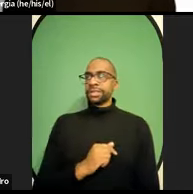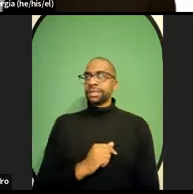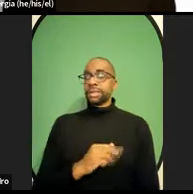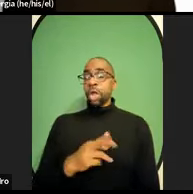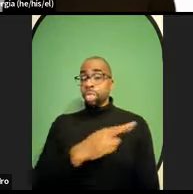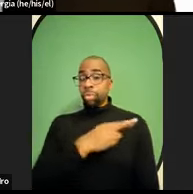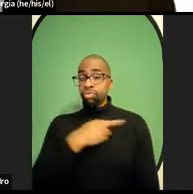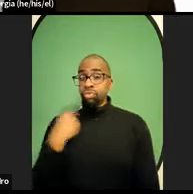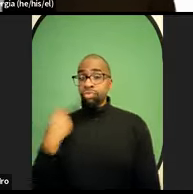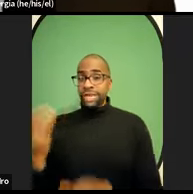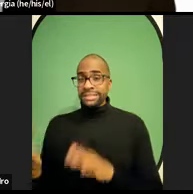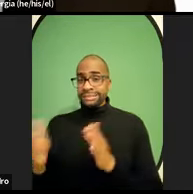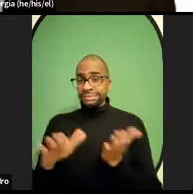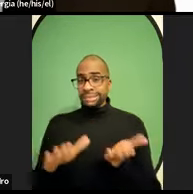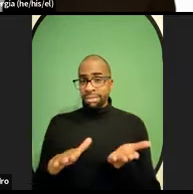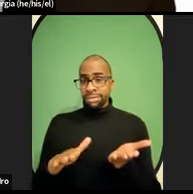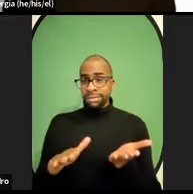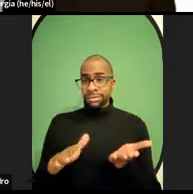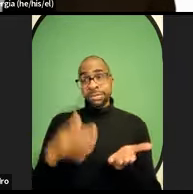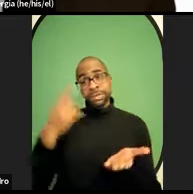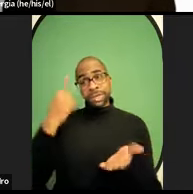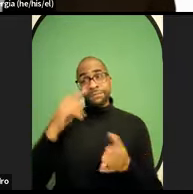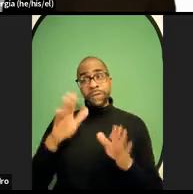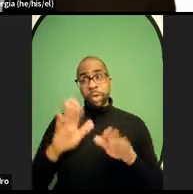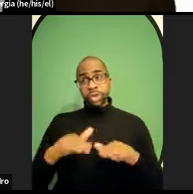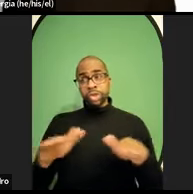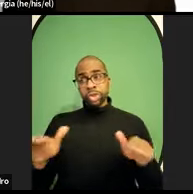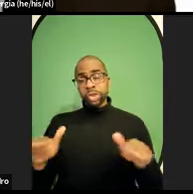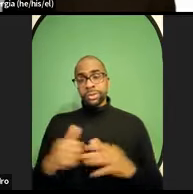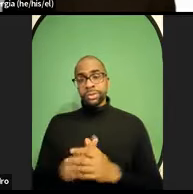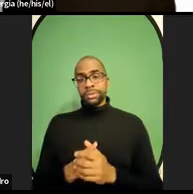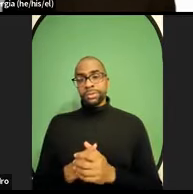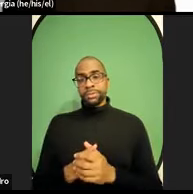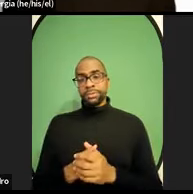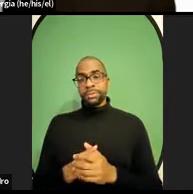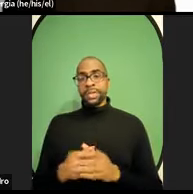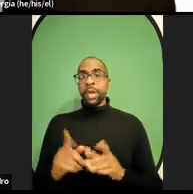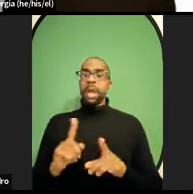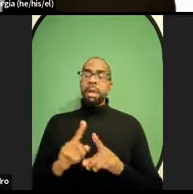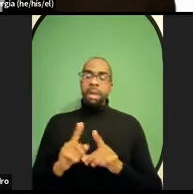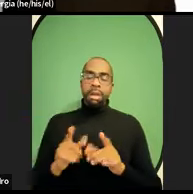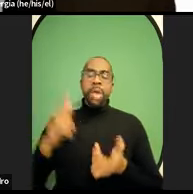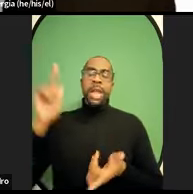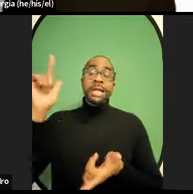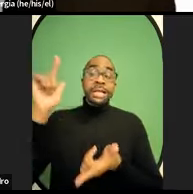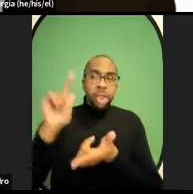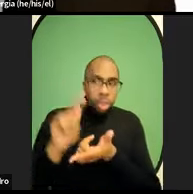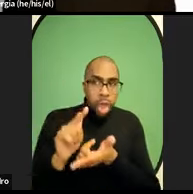um, you know. , the risk of death from , the risk of death from this is not to even for children, it is